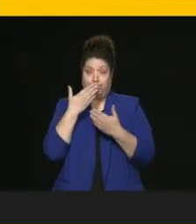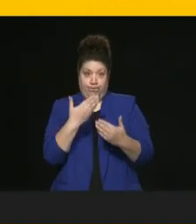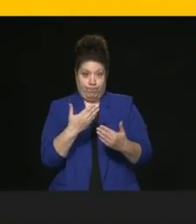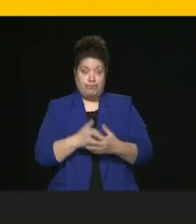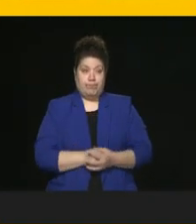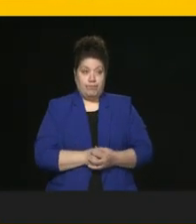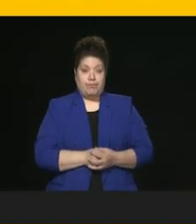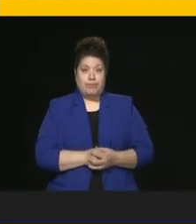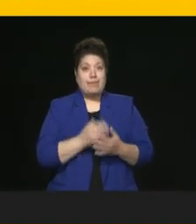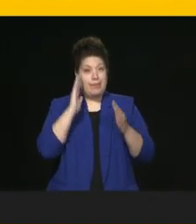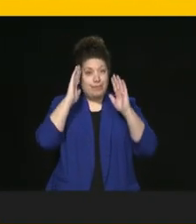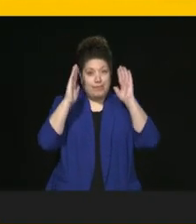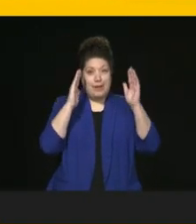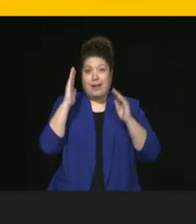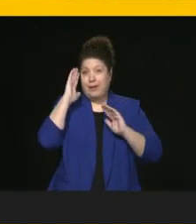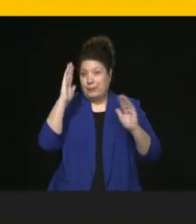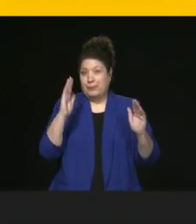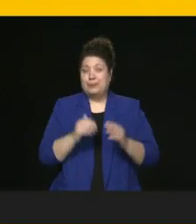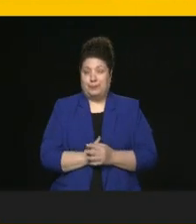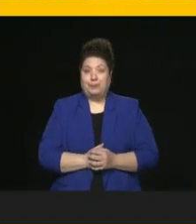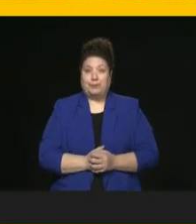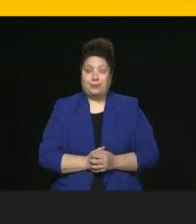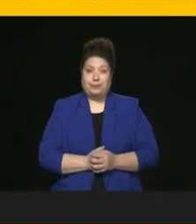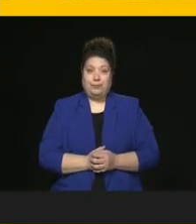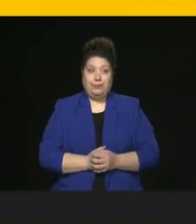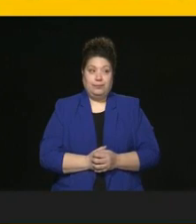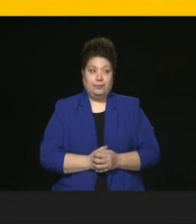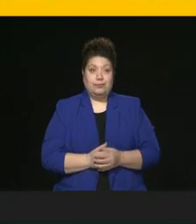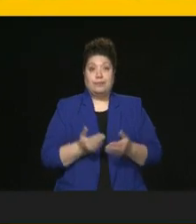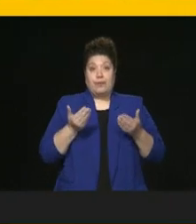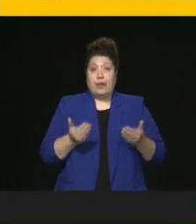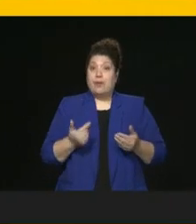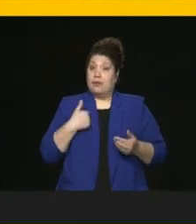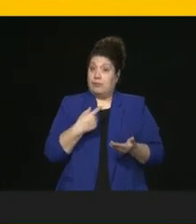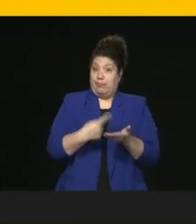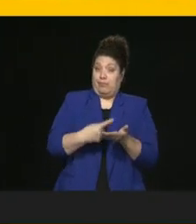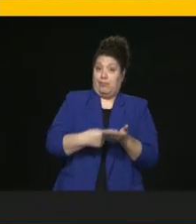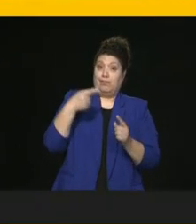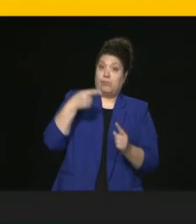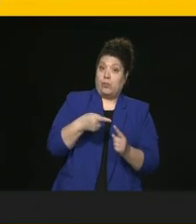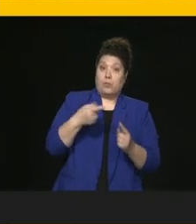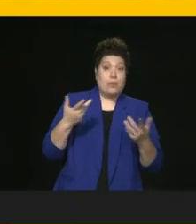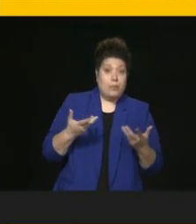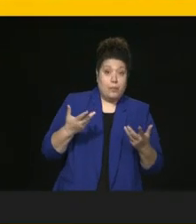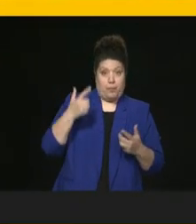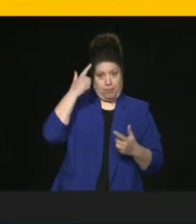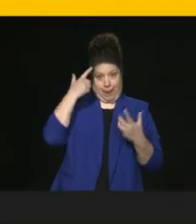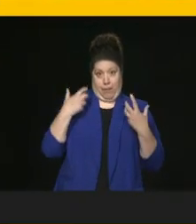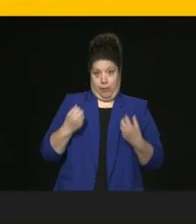PATTY, PLEASE? Patty Hajdu (Minister of Health): THANK YOU. HELLO EVERYONE. [Speaking French][Voice of